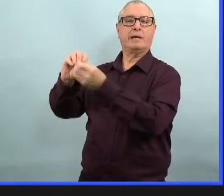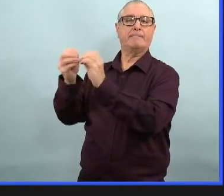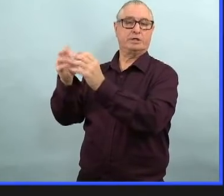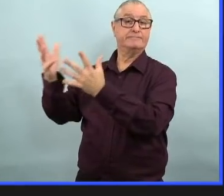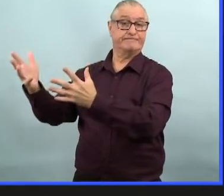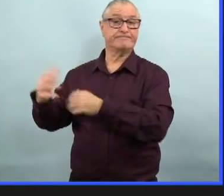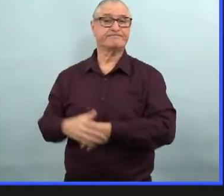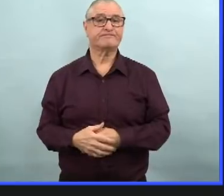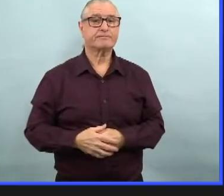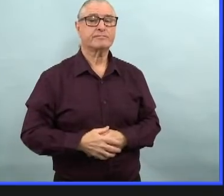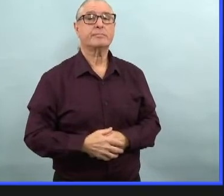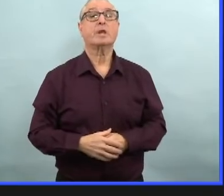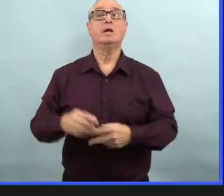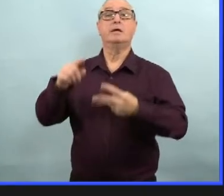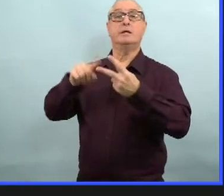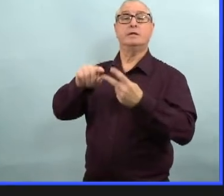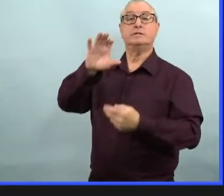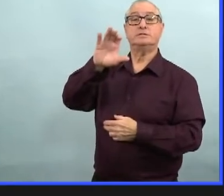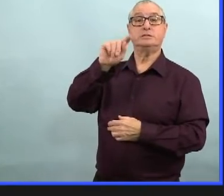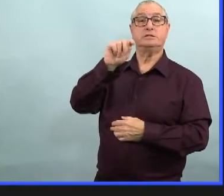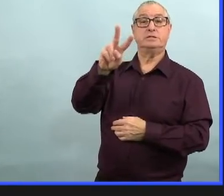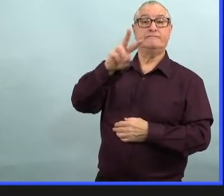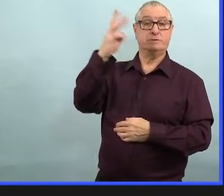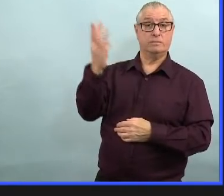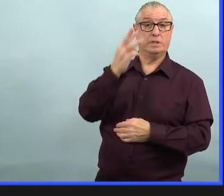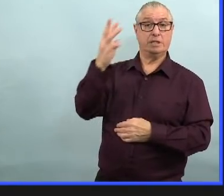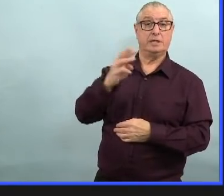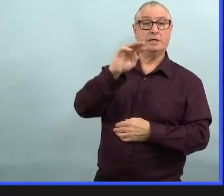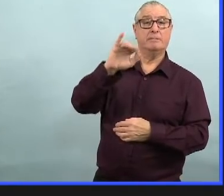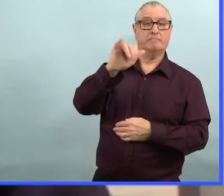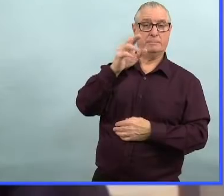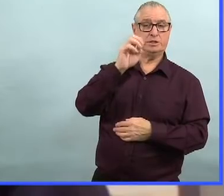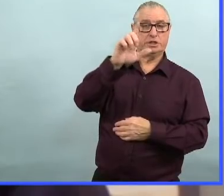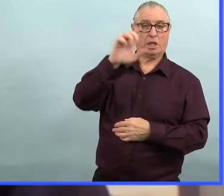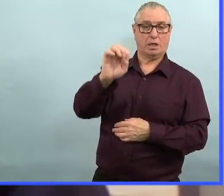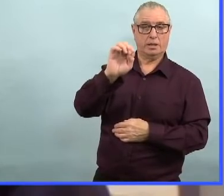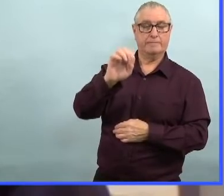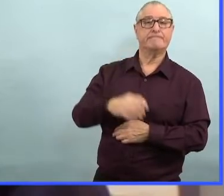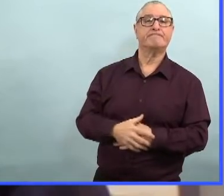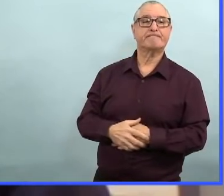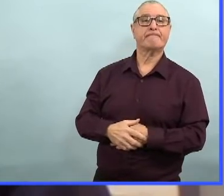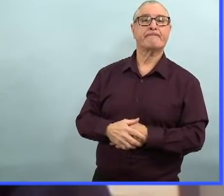hi dr russon is manitoba considering modifying the isolation period for in